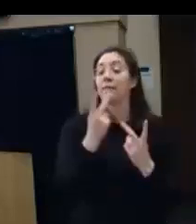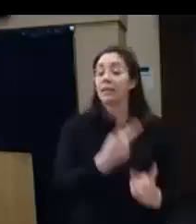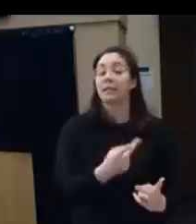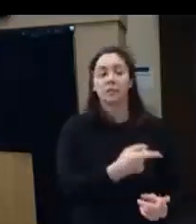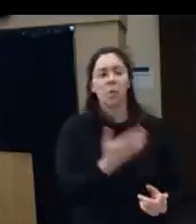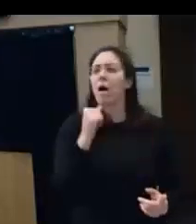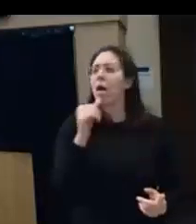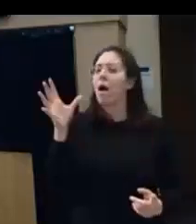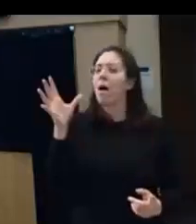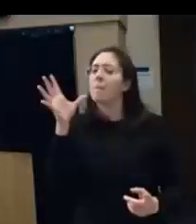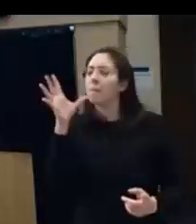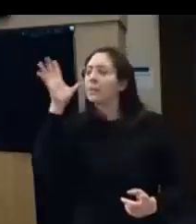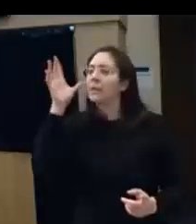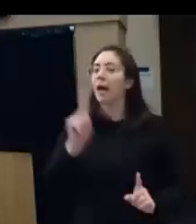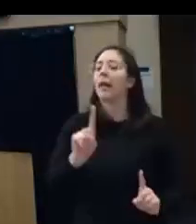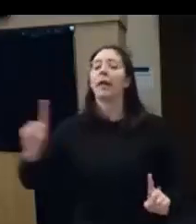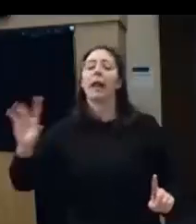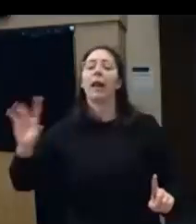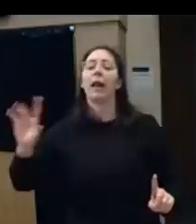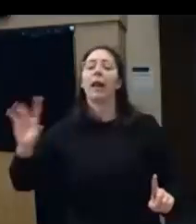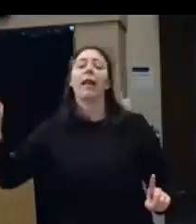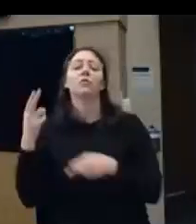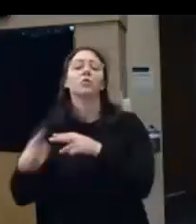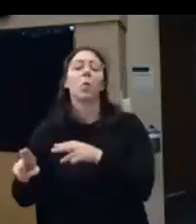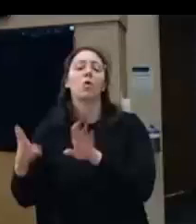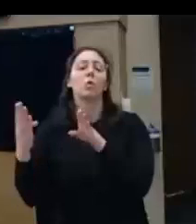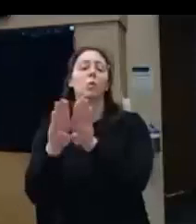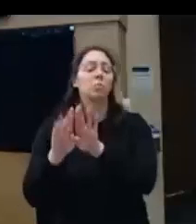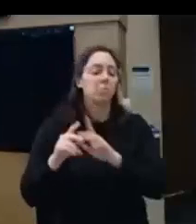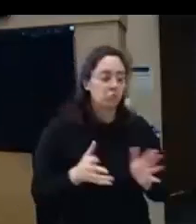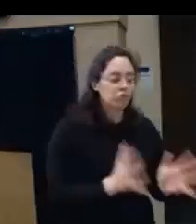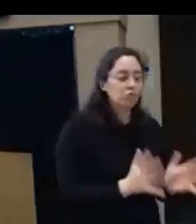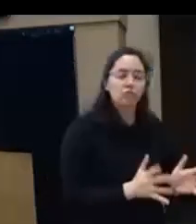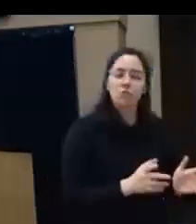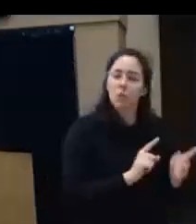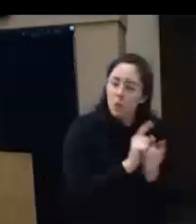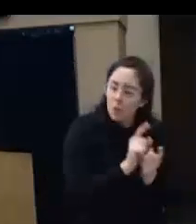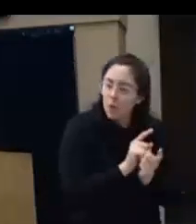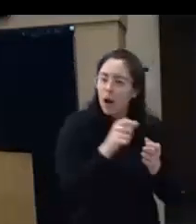have Mom Dad caregiver step out of the room and so the young person gets an opportunity to start